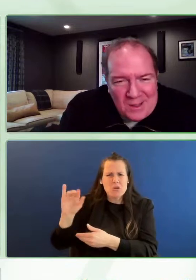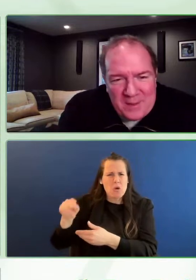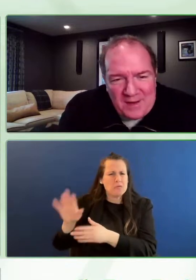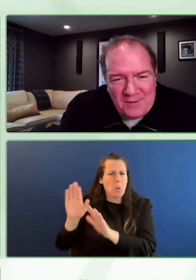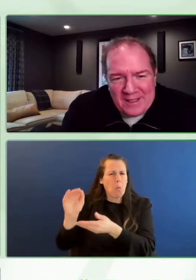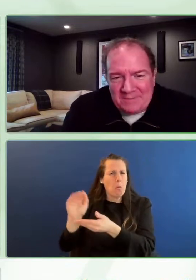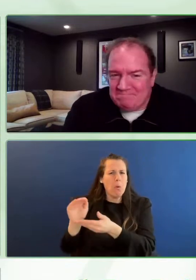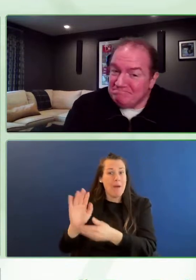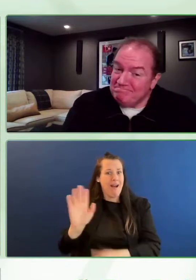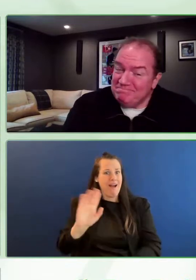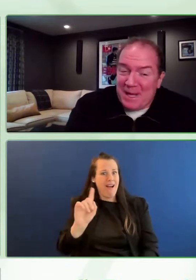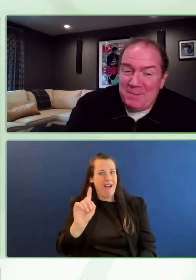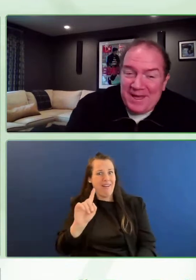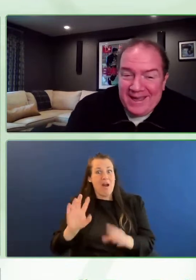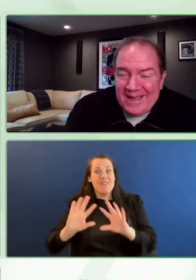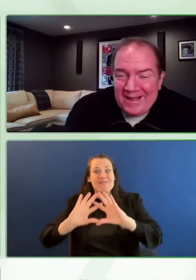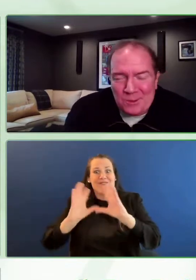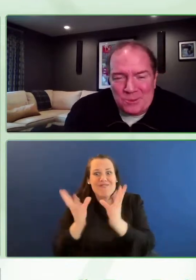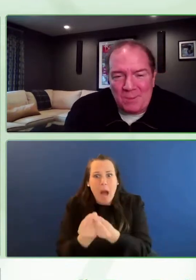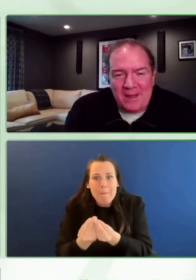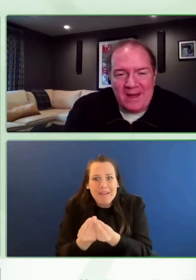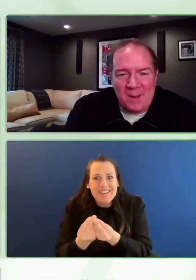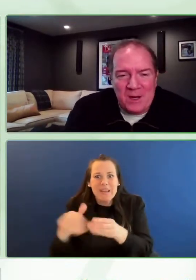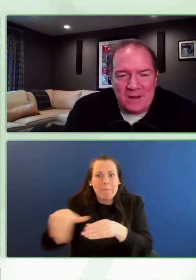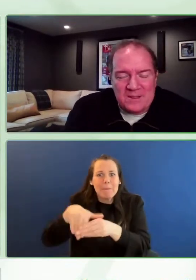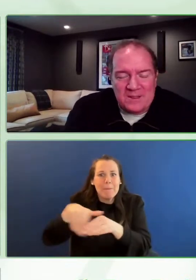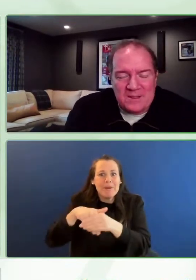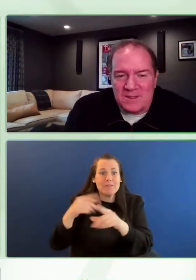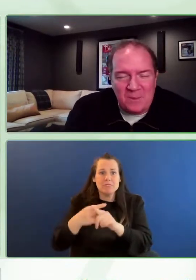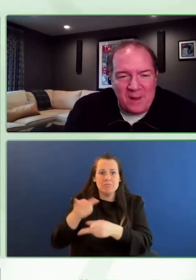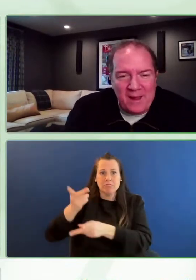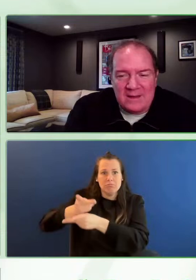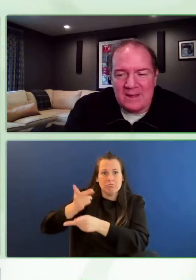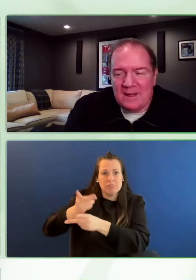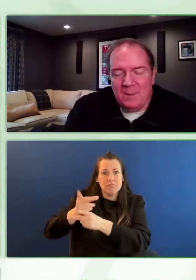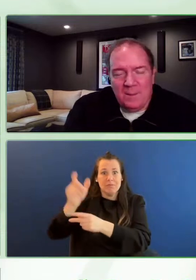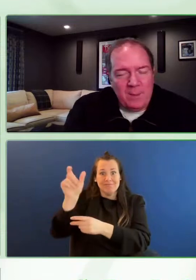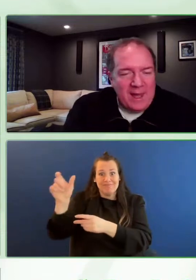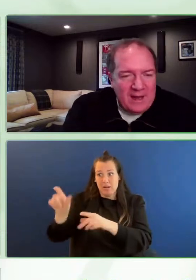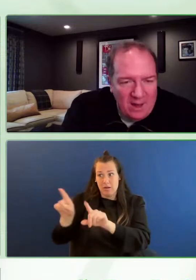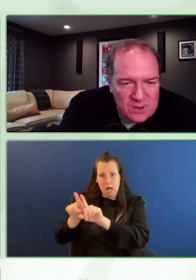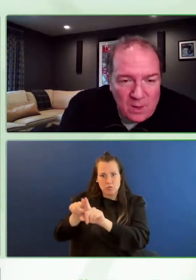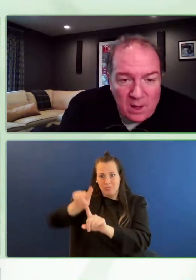things a little bit differently. Maybe a bit of trouble getting up or down the stairs, out of bed, you can adhere as